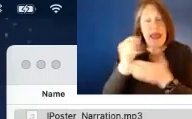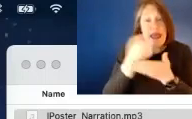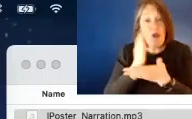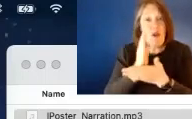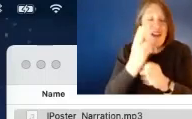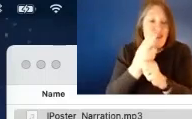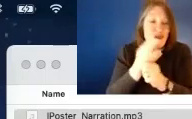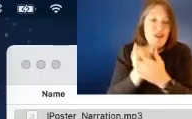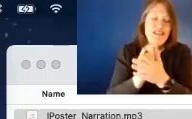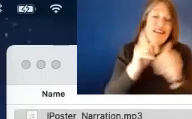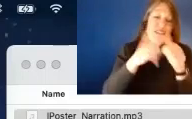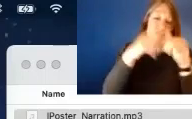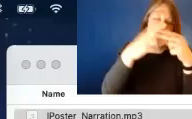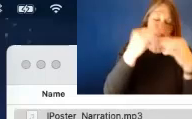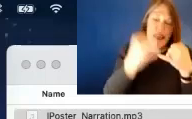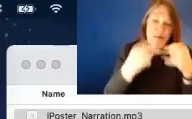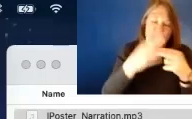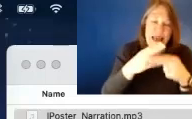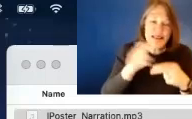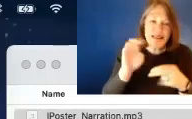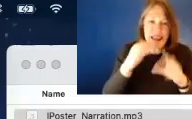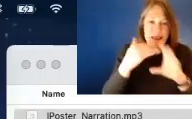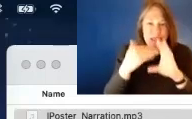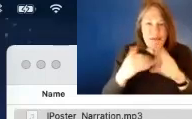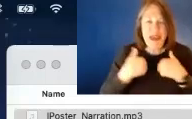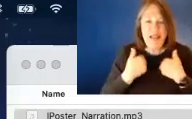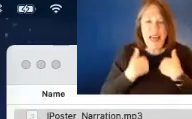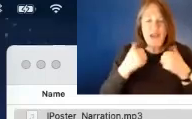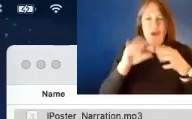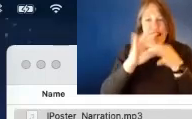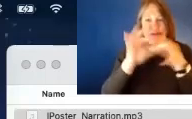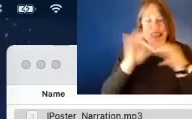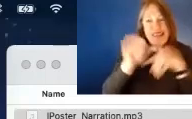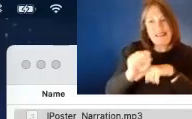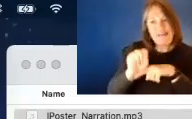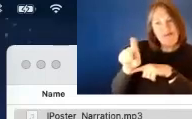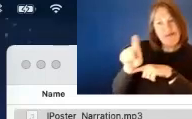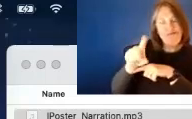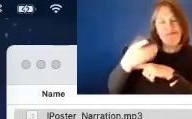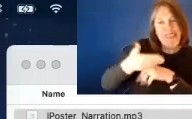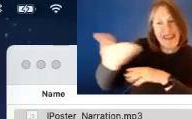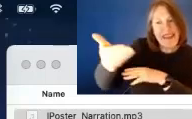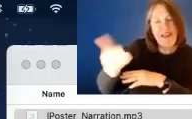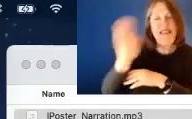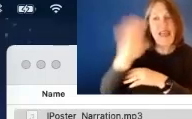name, last name e-mail message 07:22:22 and they will get an invite with